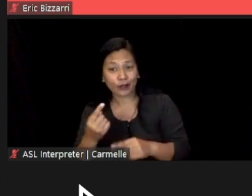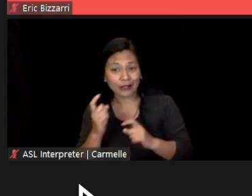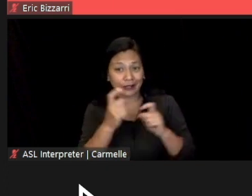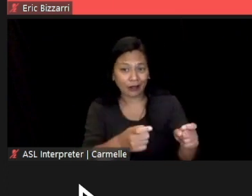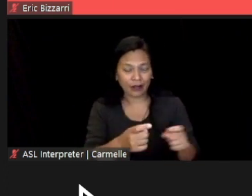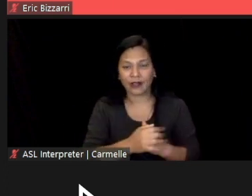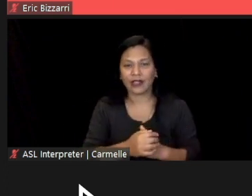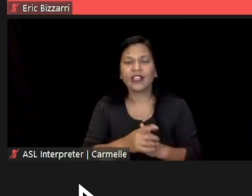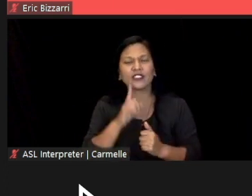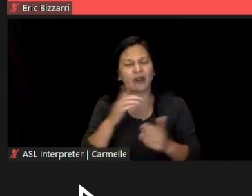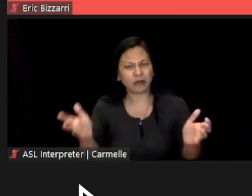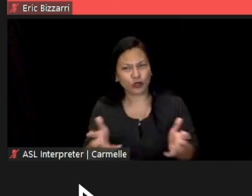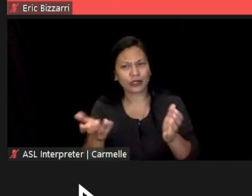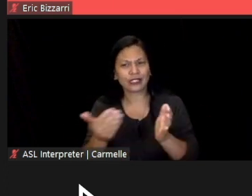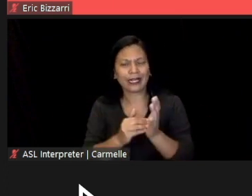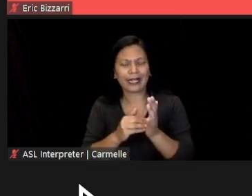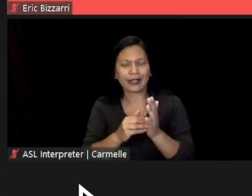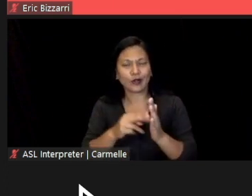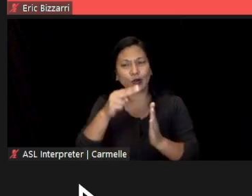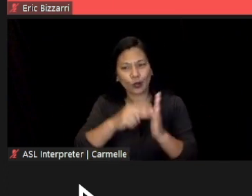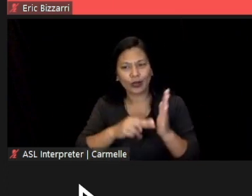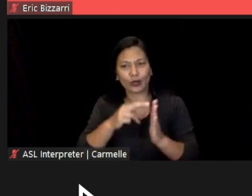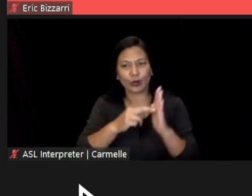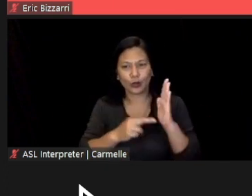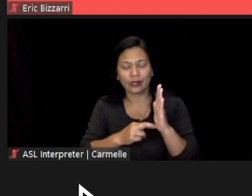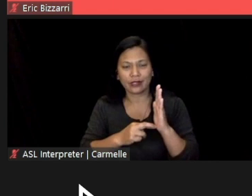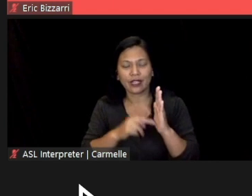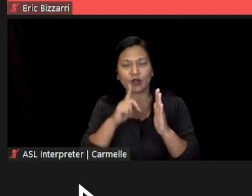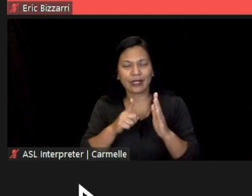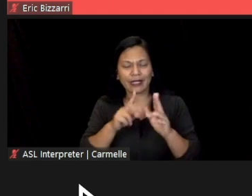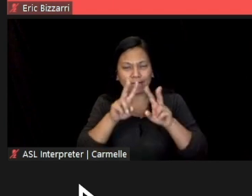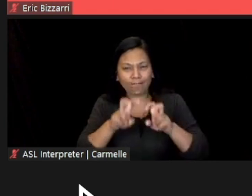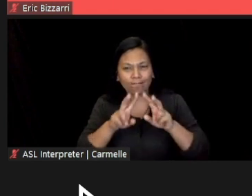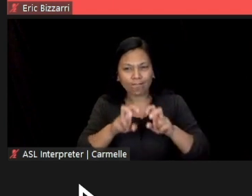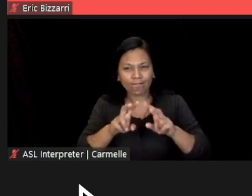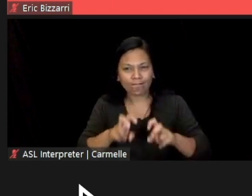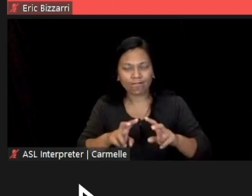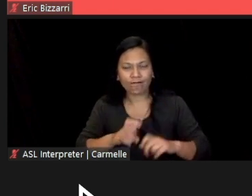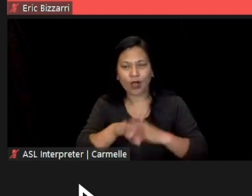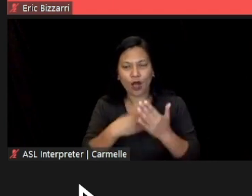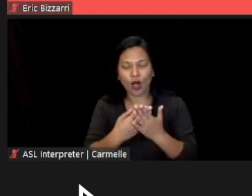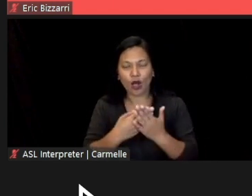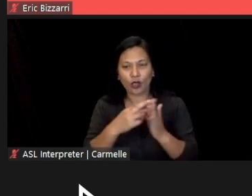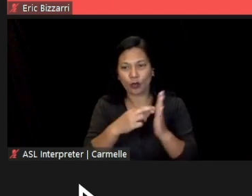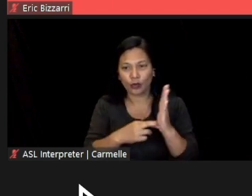That's another great excuse to just say, this is why it's really important to kind of read all of our rules and policies.